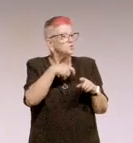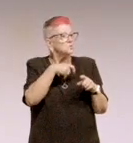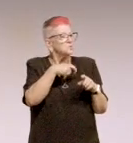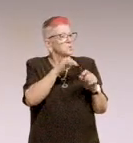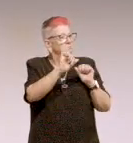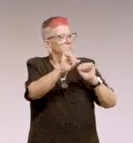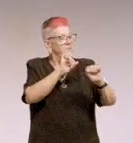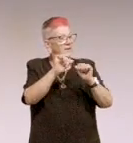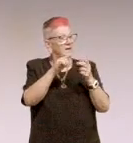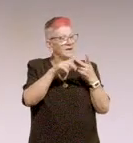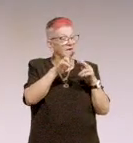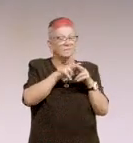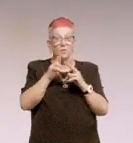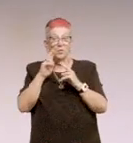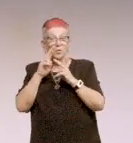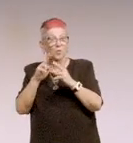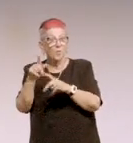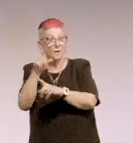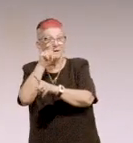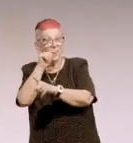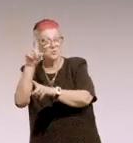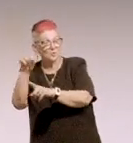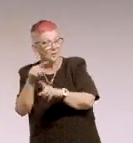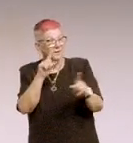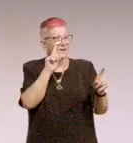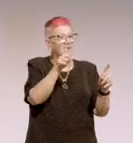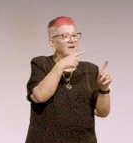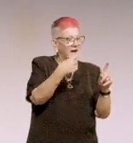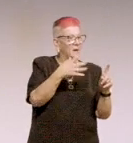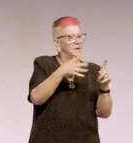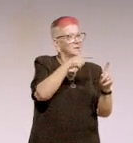not do, he was considered disabled.